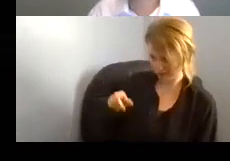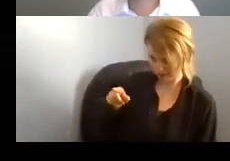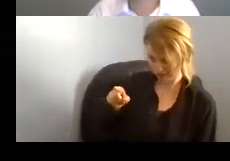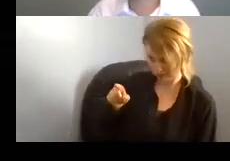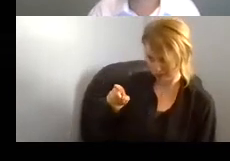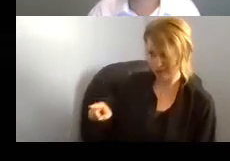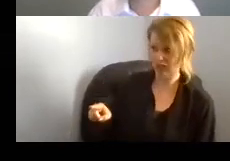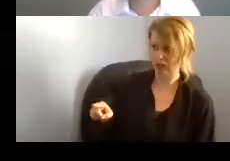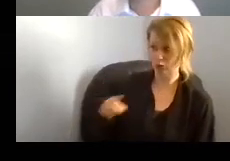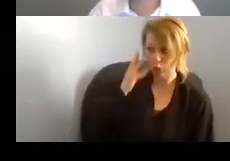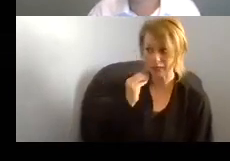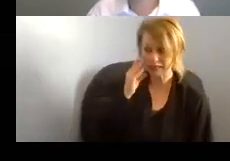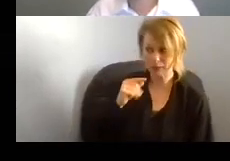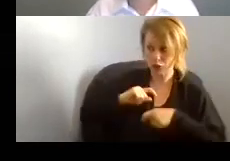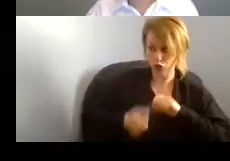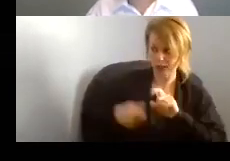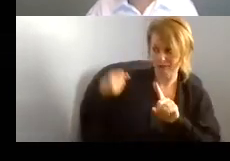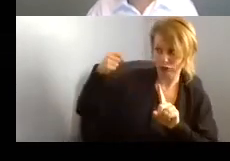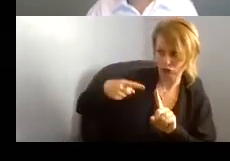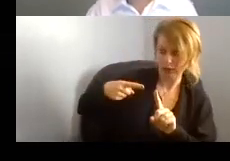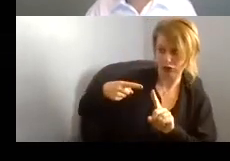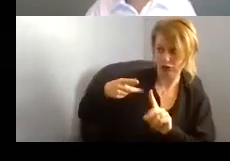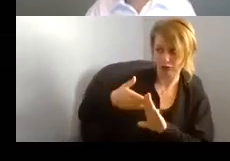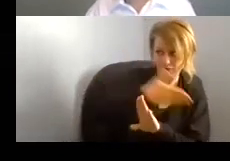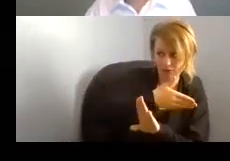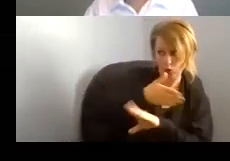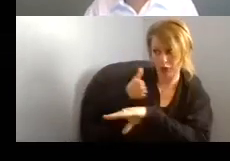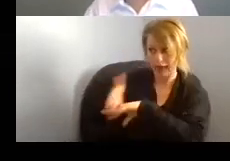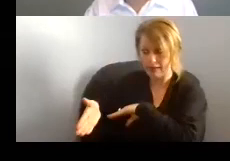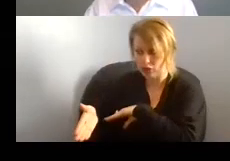like that before or since then? And she looked at me, and she goes,